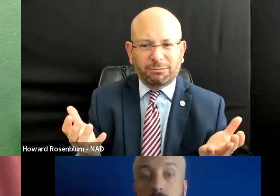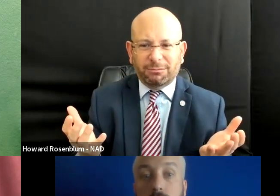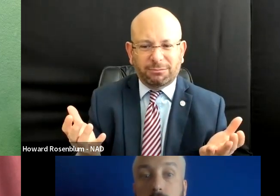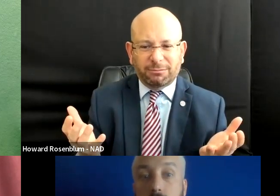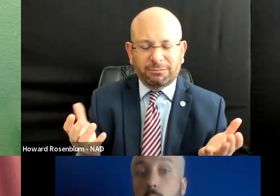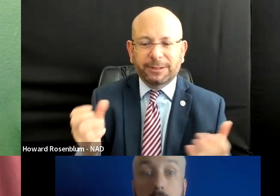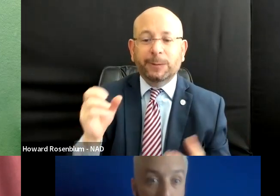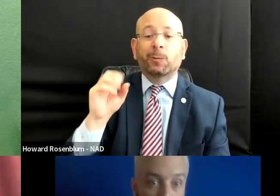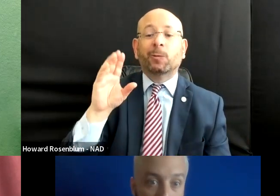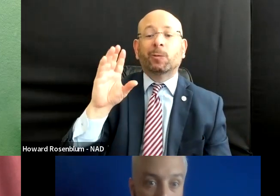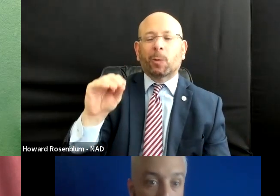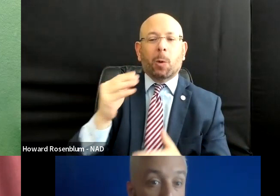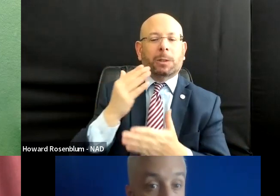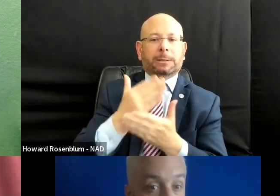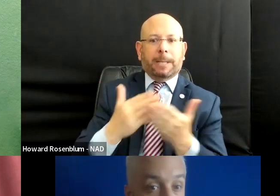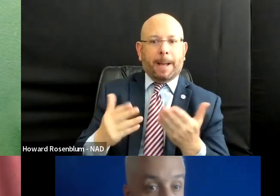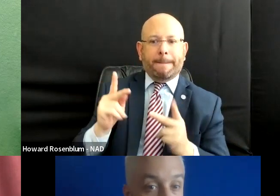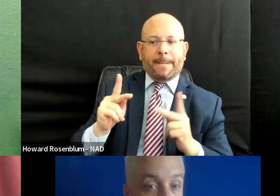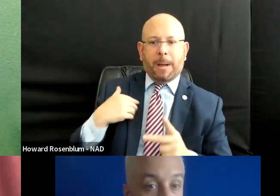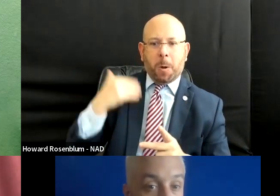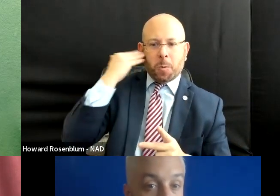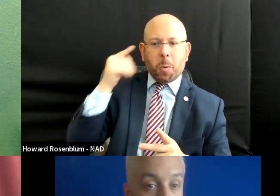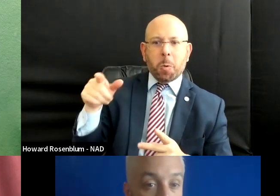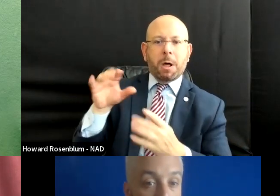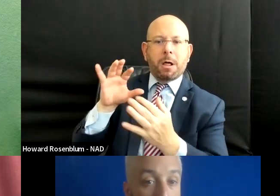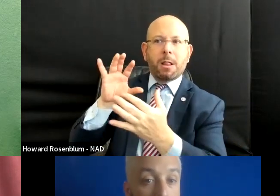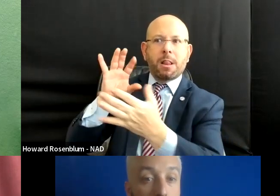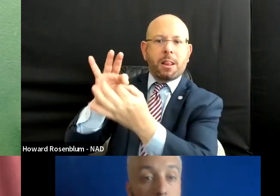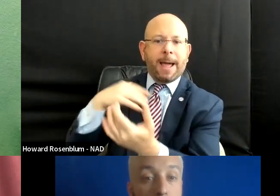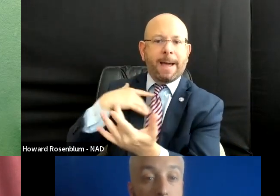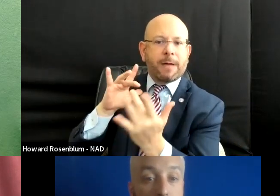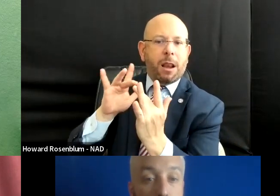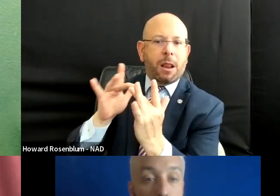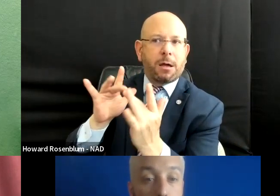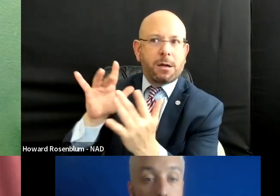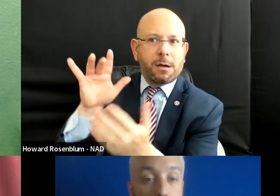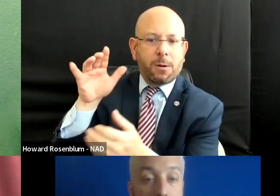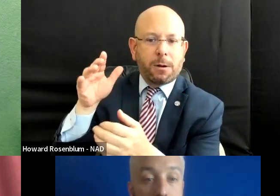for, most people don't even tune in to watch the game anymore, they tune in to see the commercials and at that time,